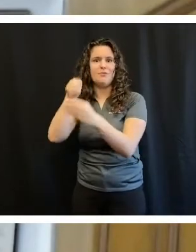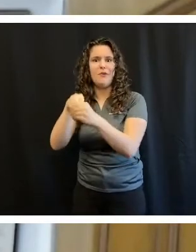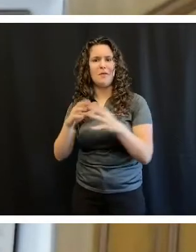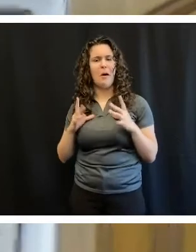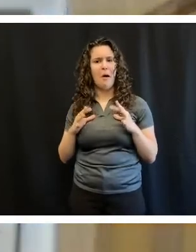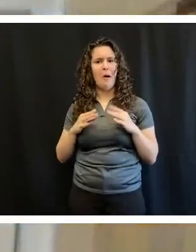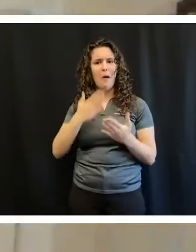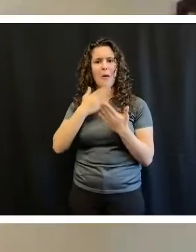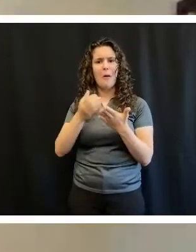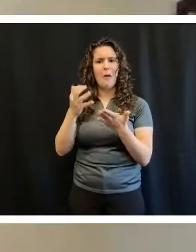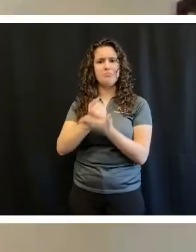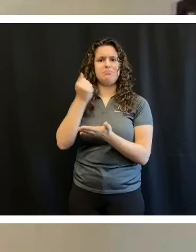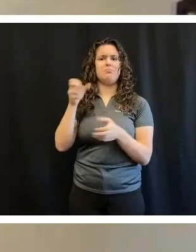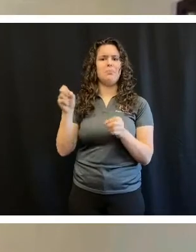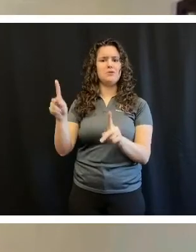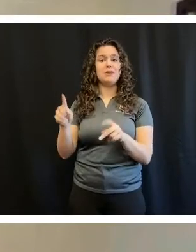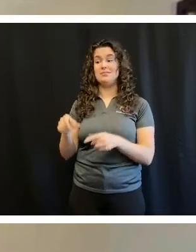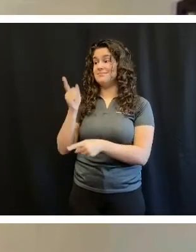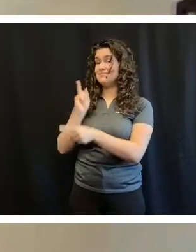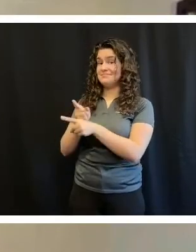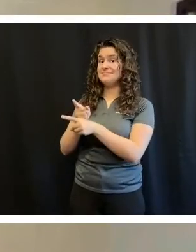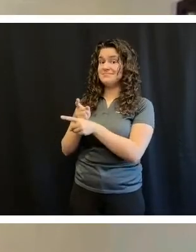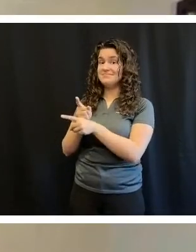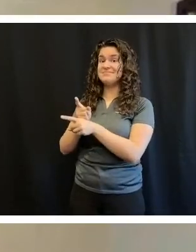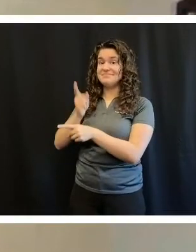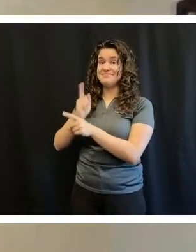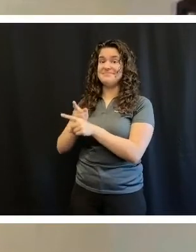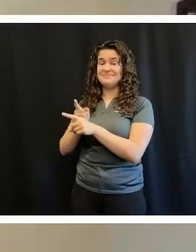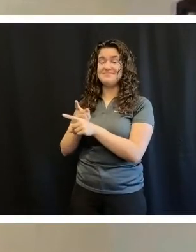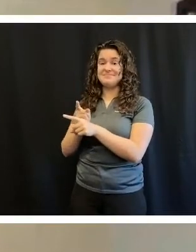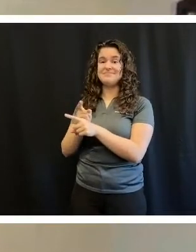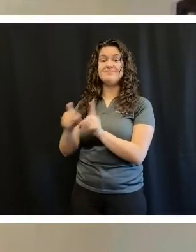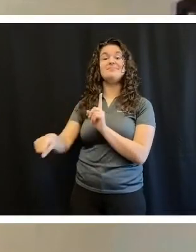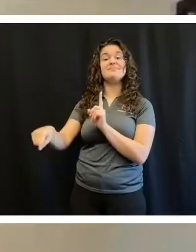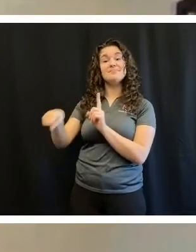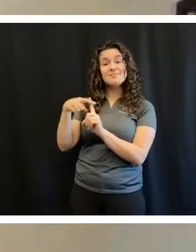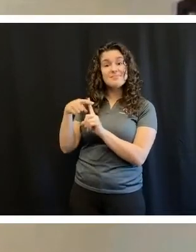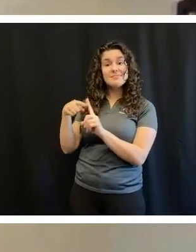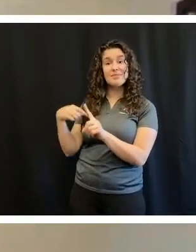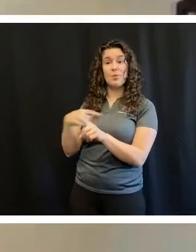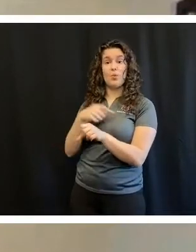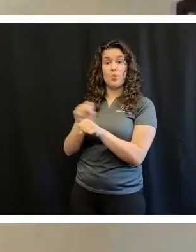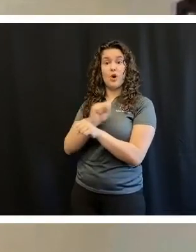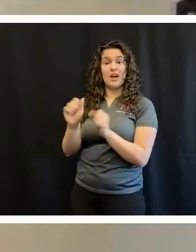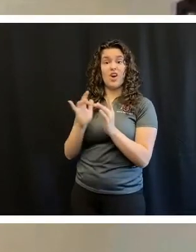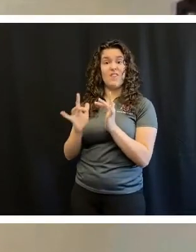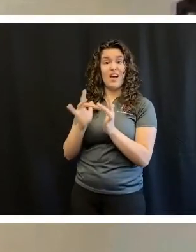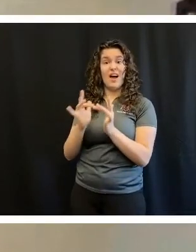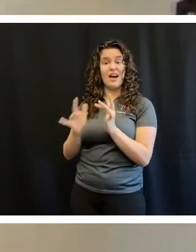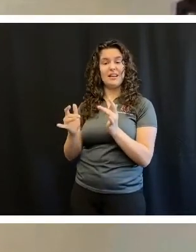That's right, and because once we're working online, we have the ability to use adaptive technology